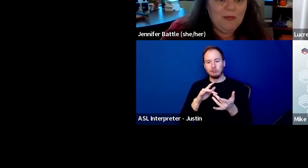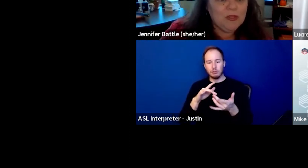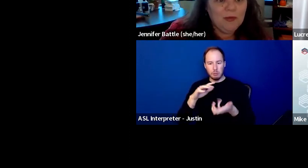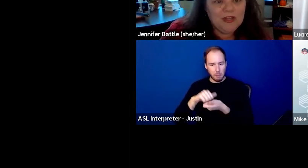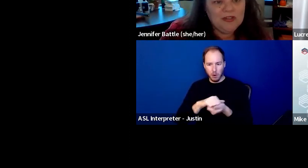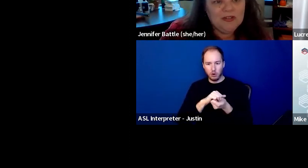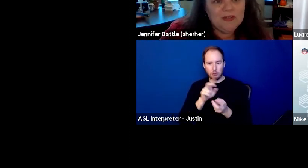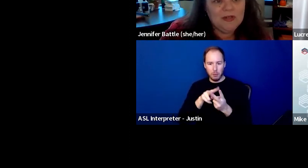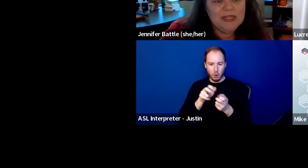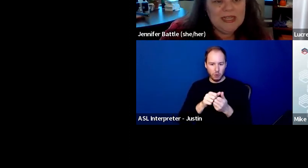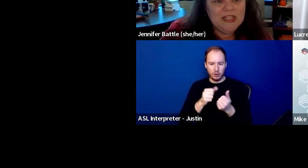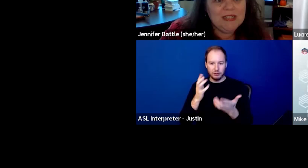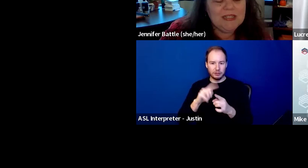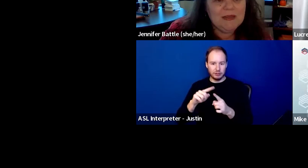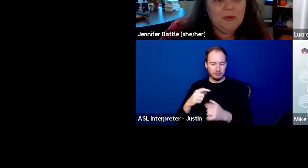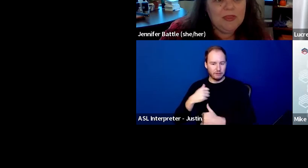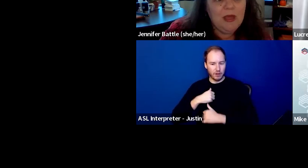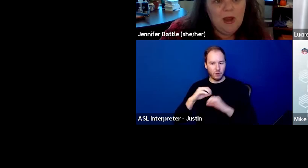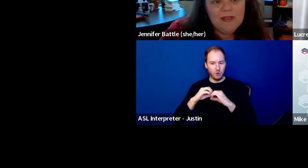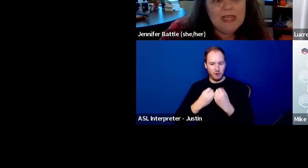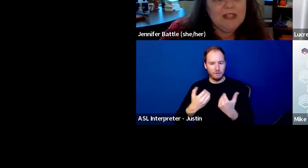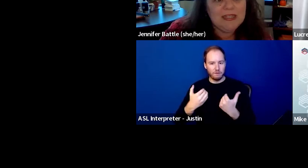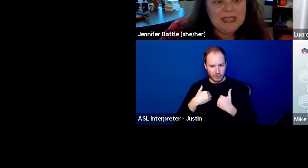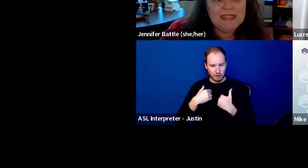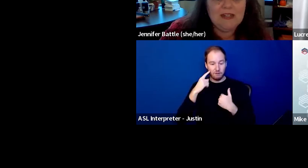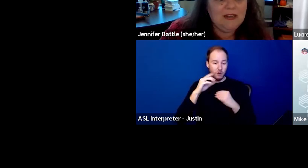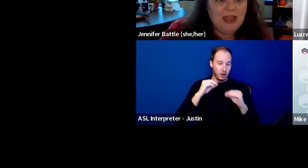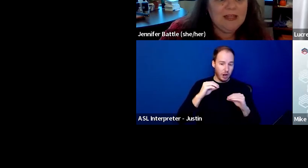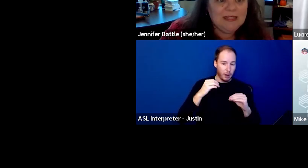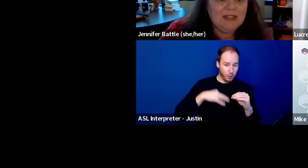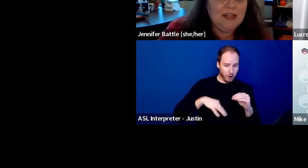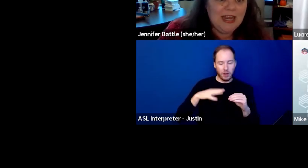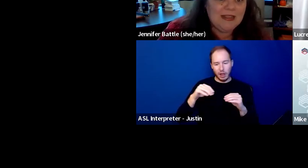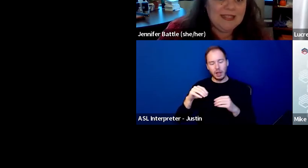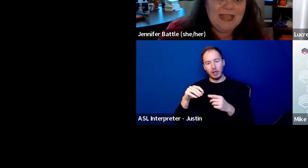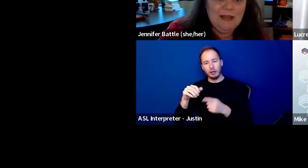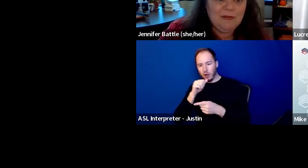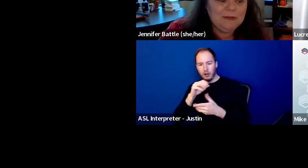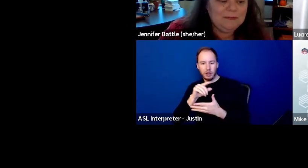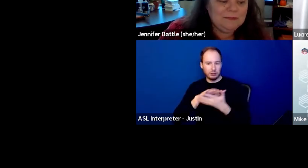with multiple veteran service organizations, both the nonprofit sector, the city sector, the county sector, and at the state level.